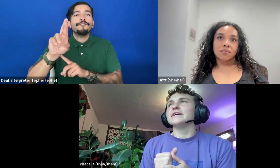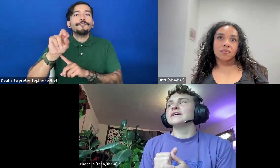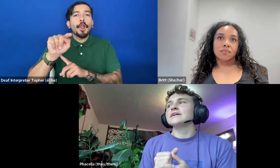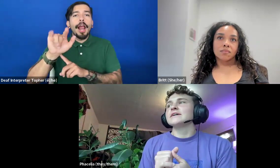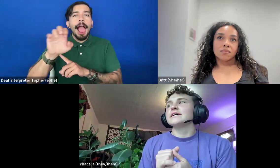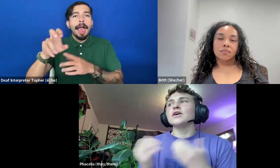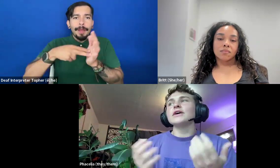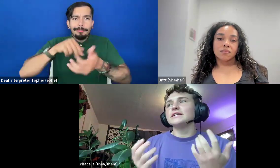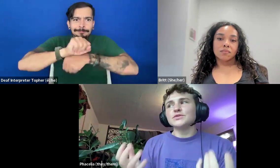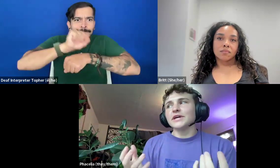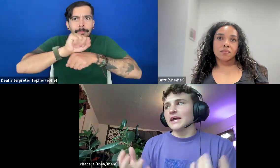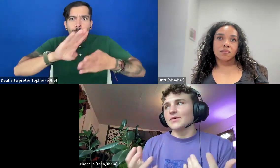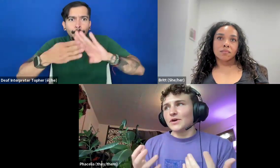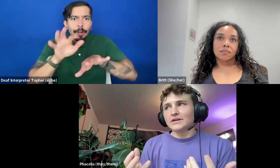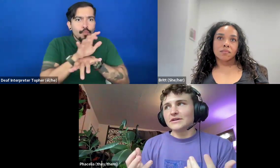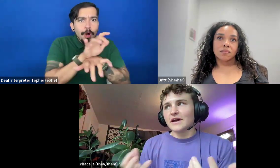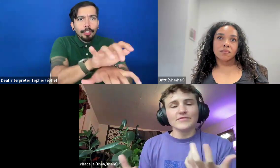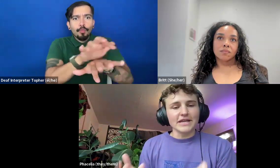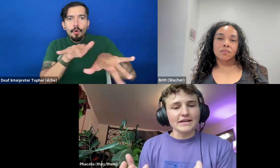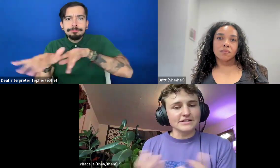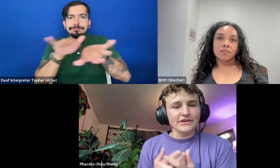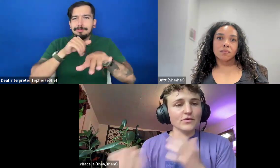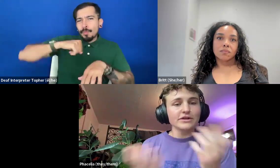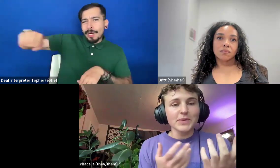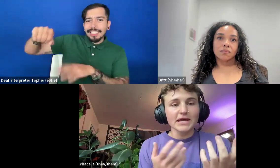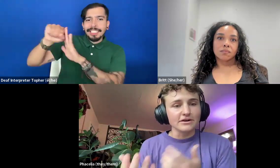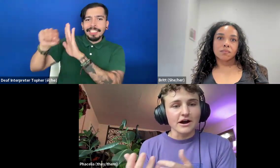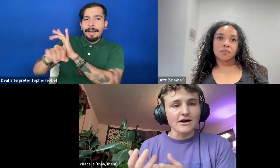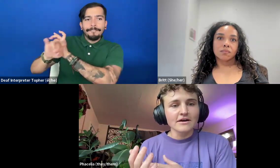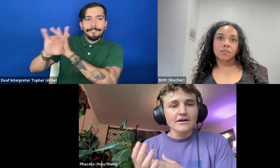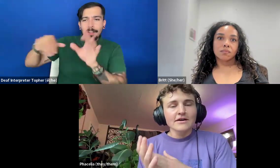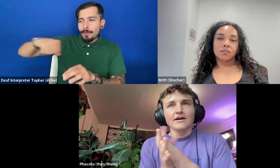like is already doing care work every day to survive, whether it's paid or not.